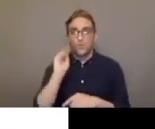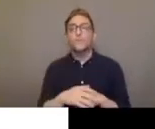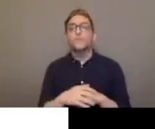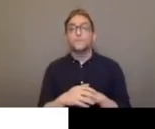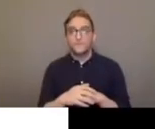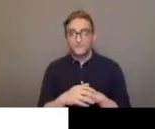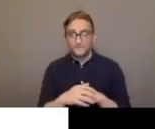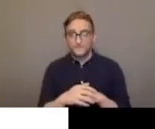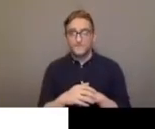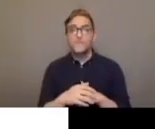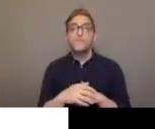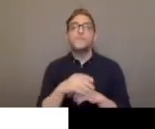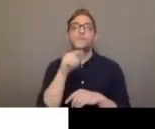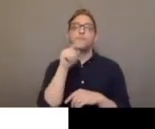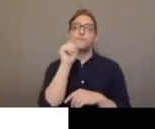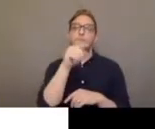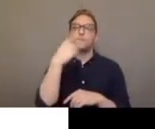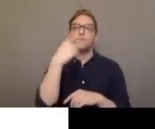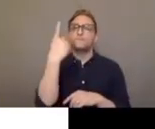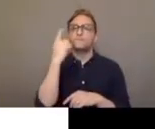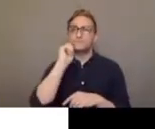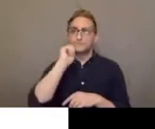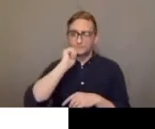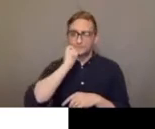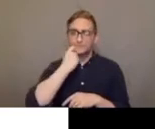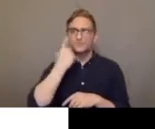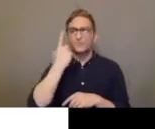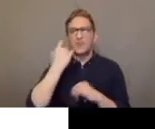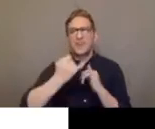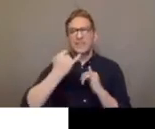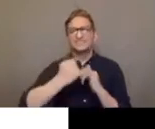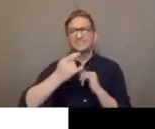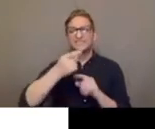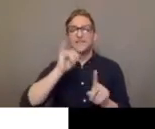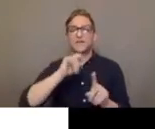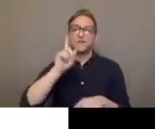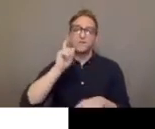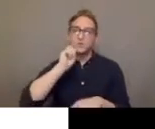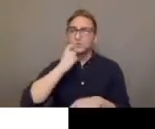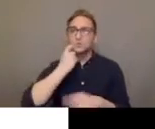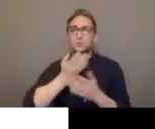And this was one of the cool slides, one of the coolest things I've seen and heard about